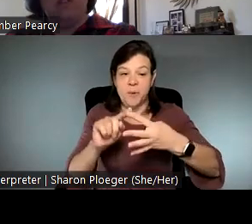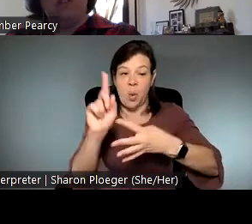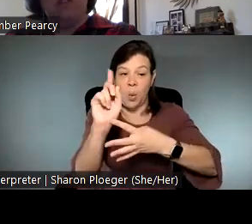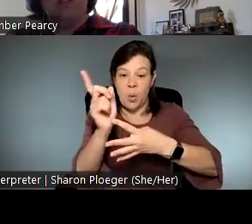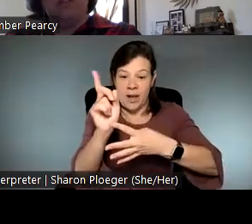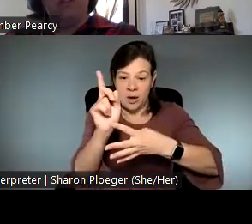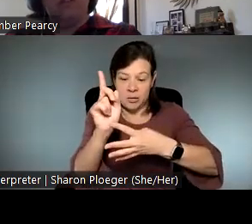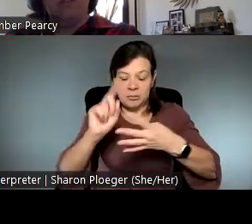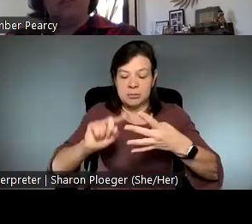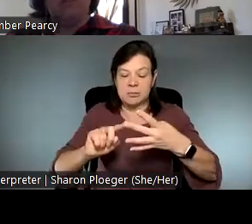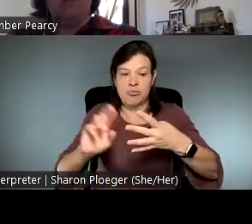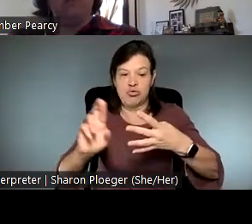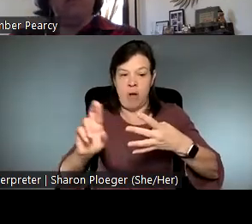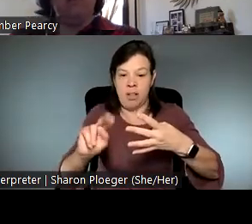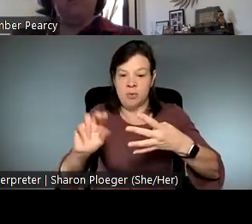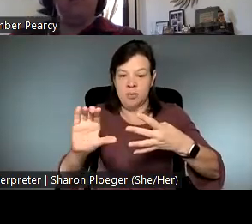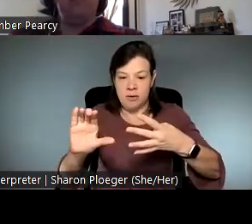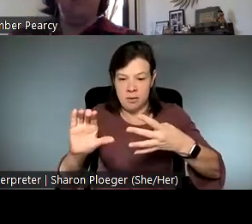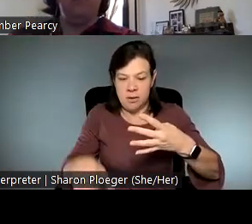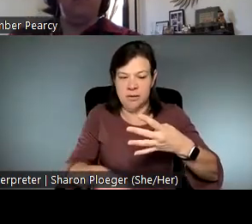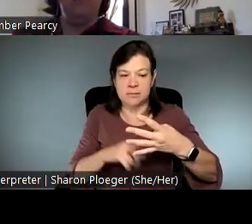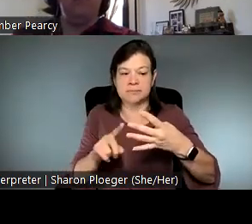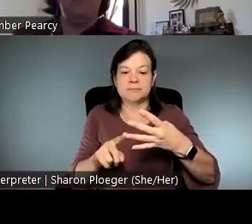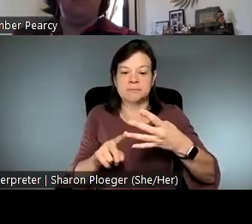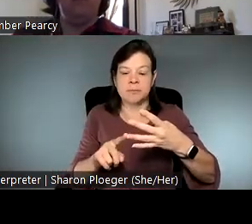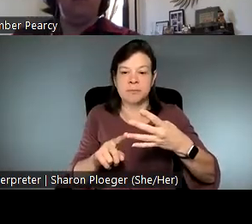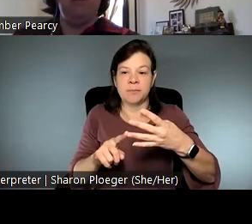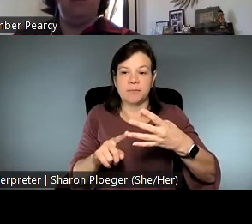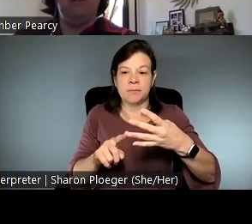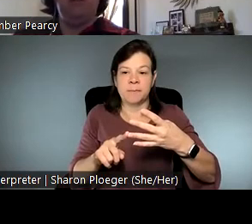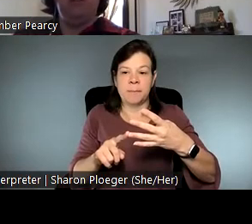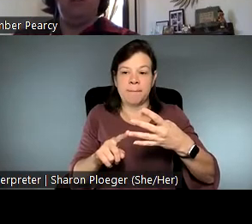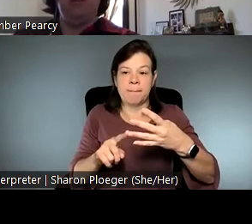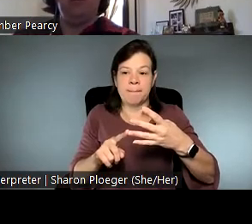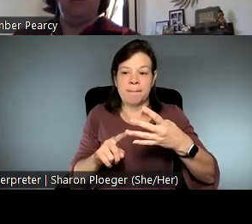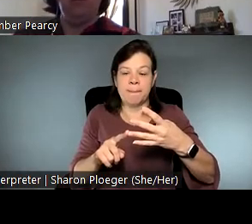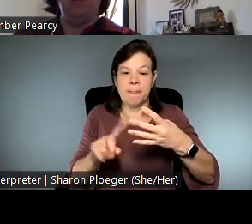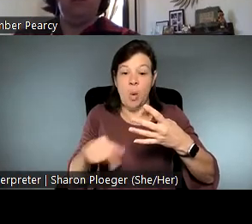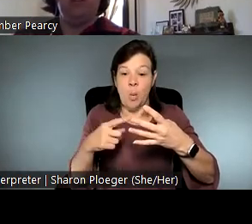The next line says, Raleigh, North Carolina. The next line says when,